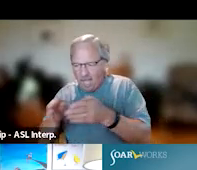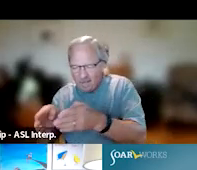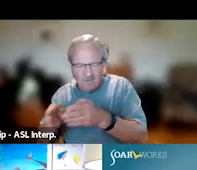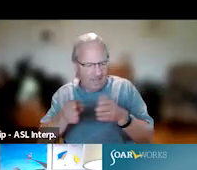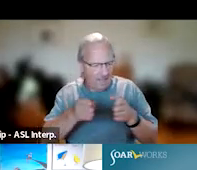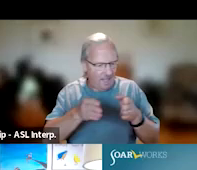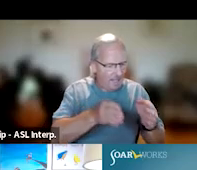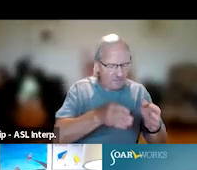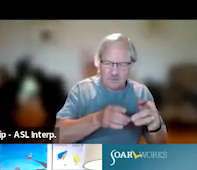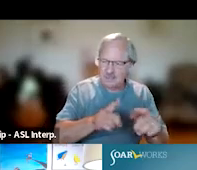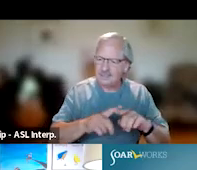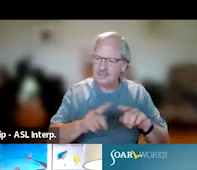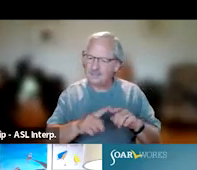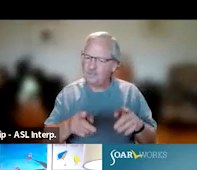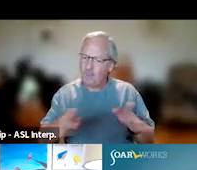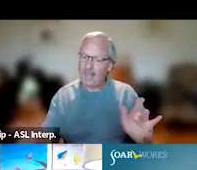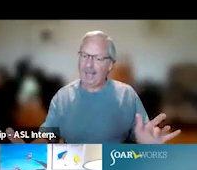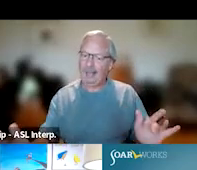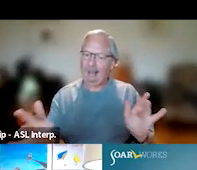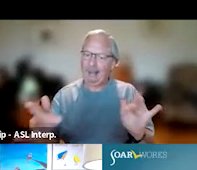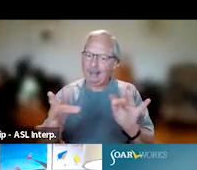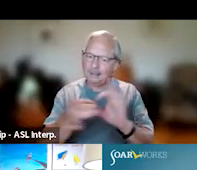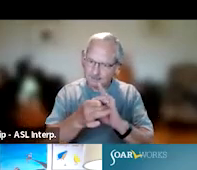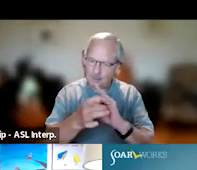for connection, resources, and support.